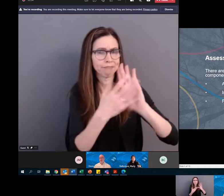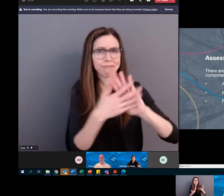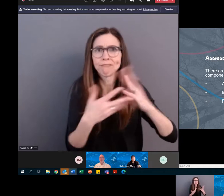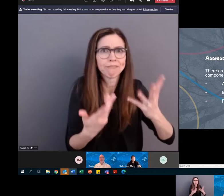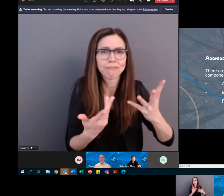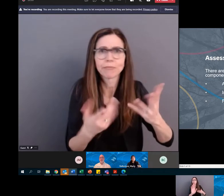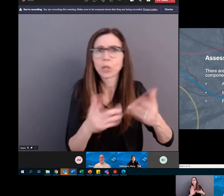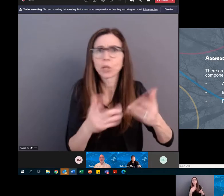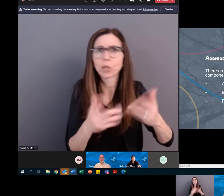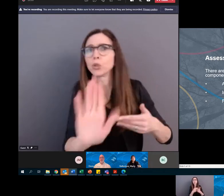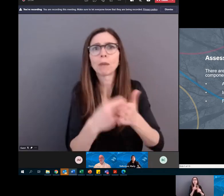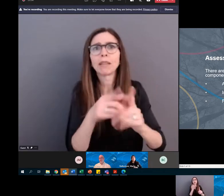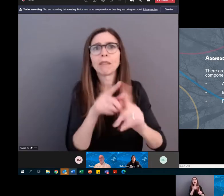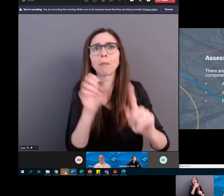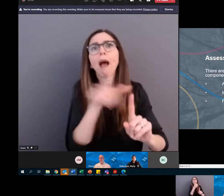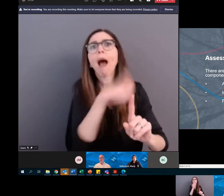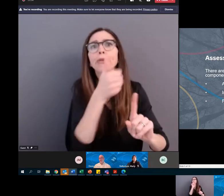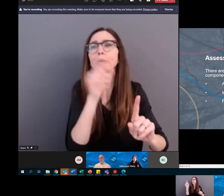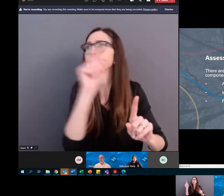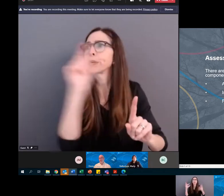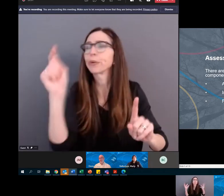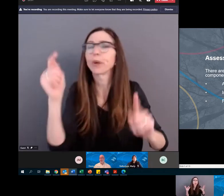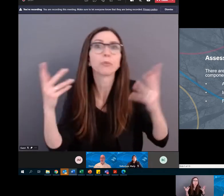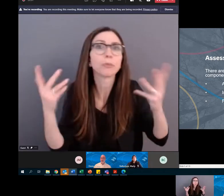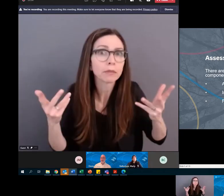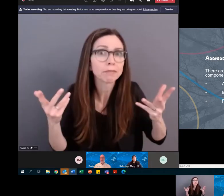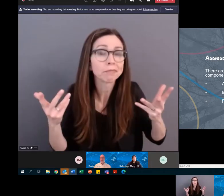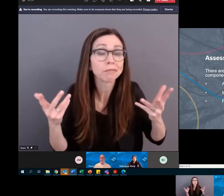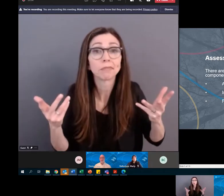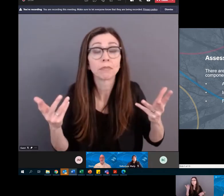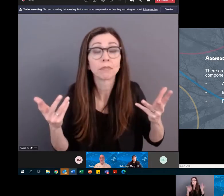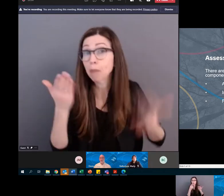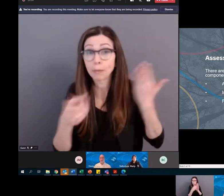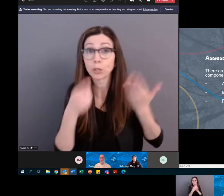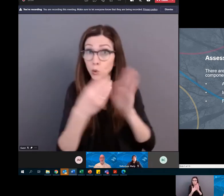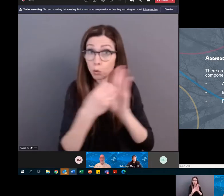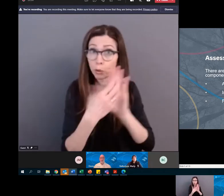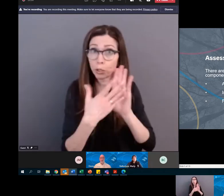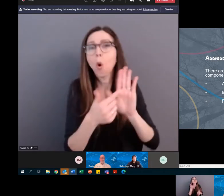revenues. You may list some of the revenues as